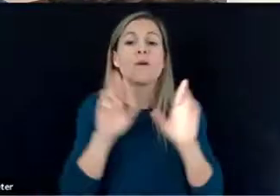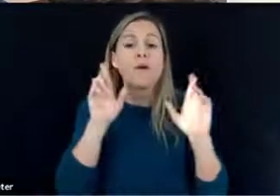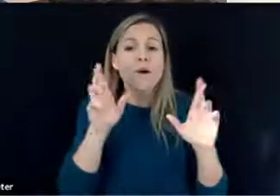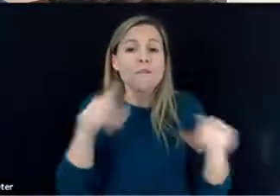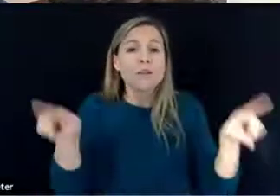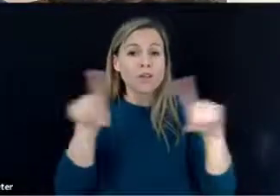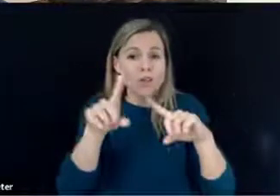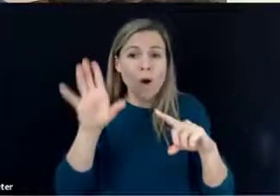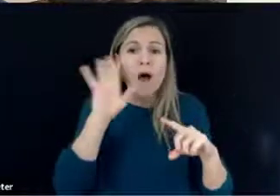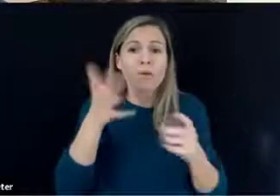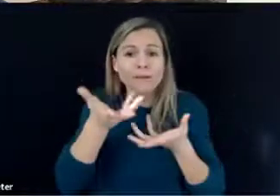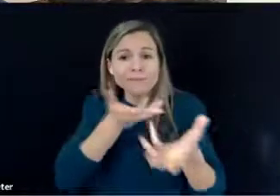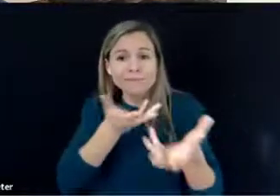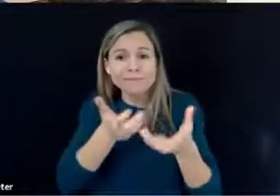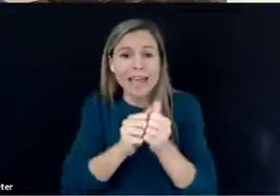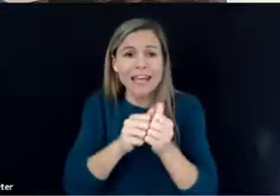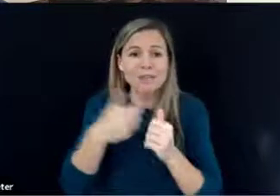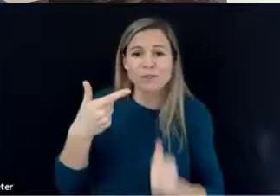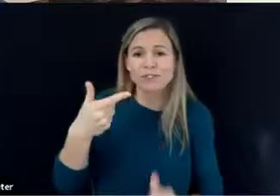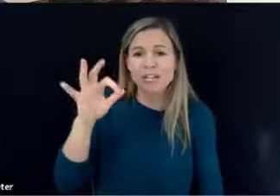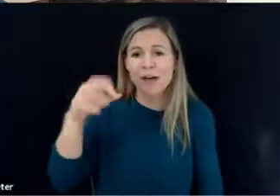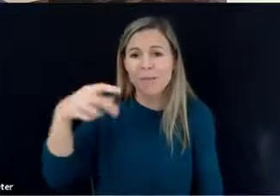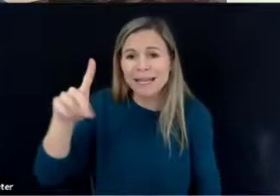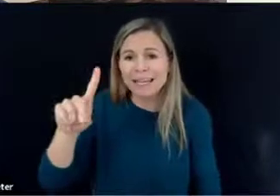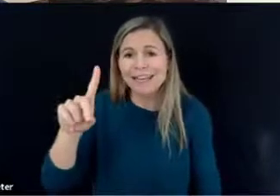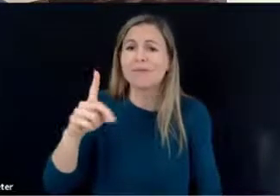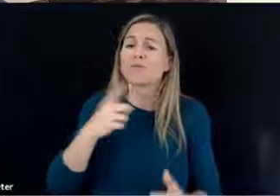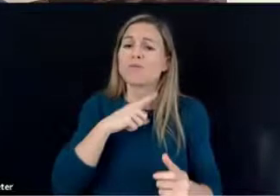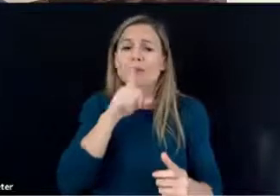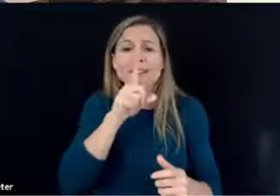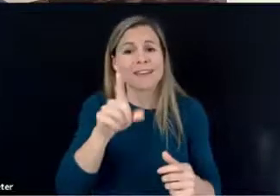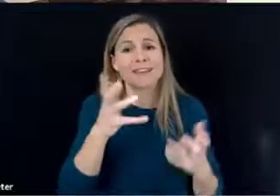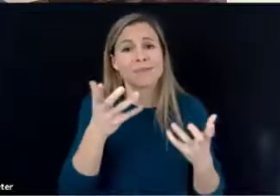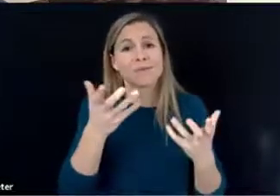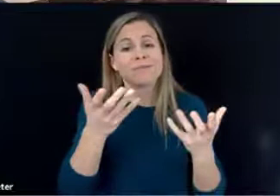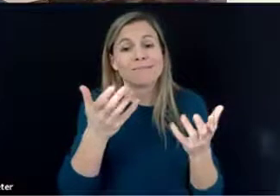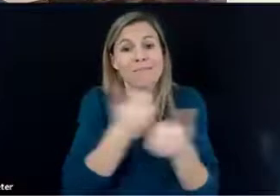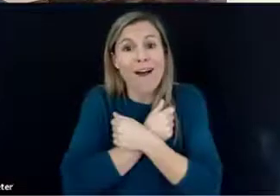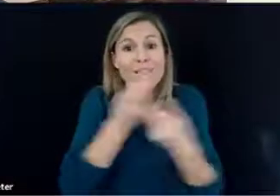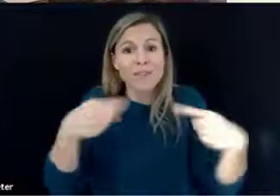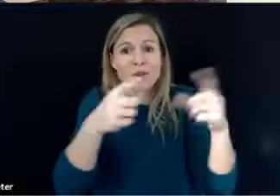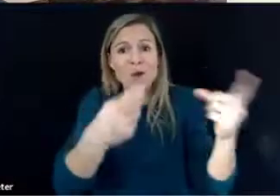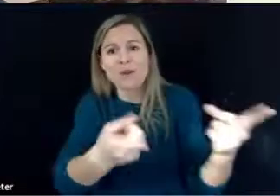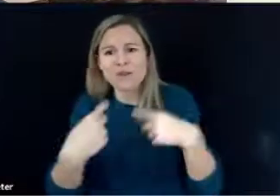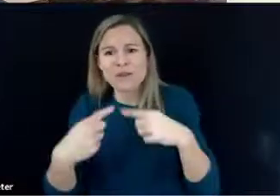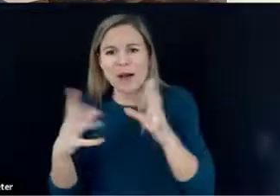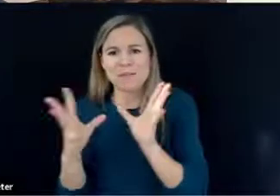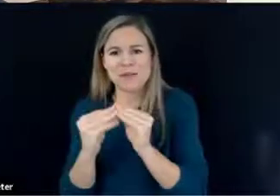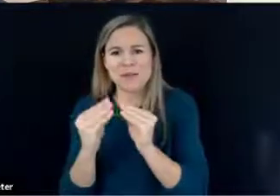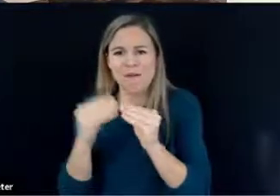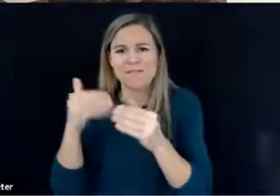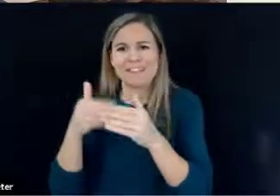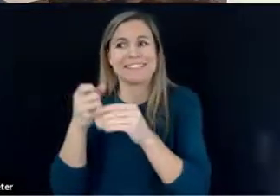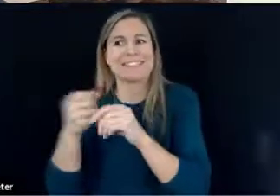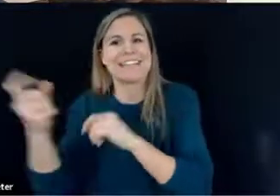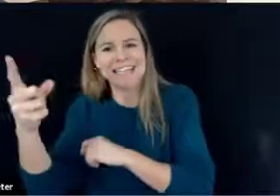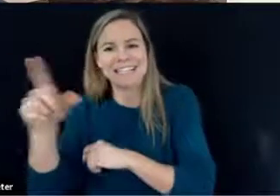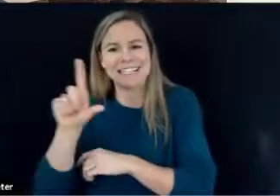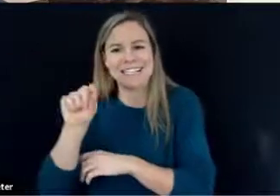with the GFPD, and we'd love to have as many of you there at our conference in 2022 as are able to be.